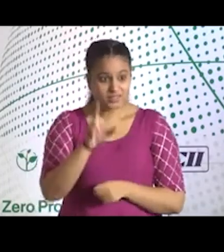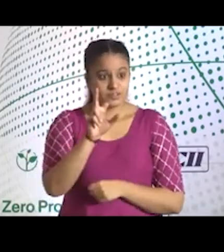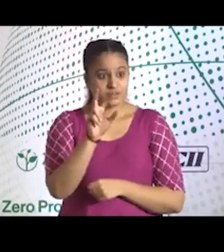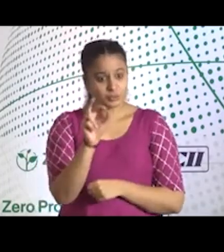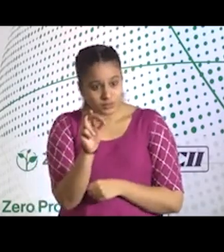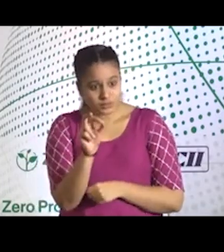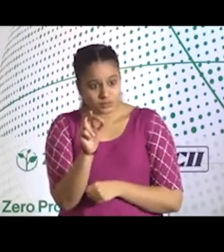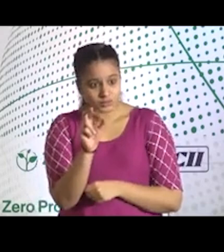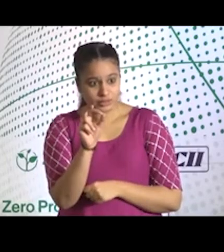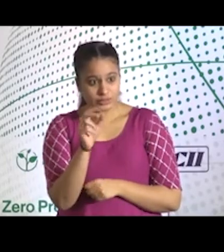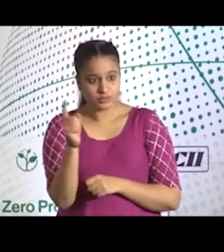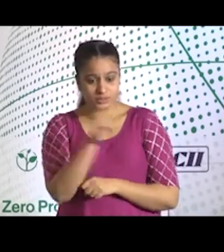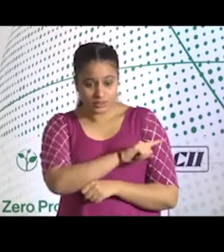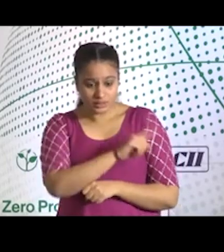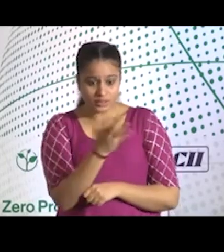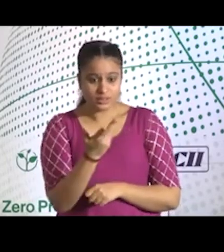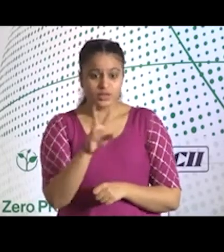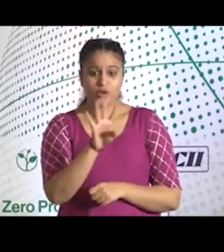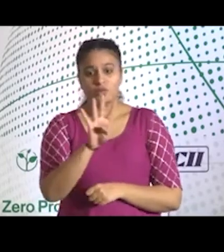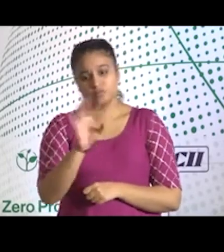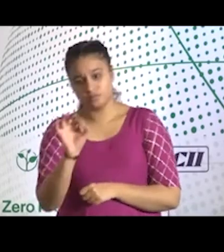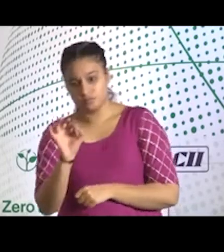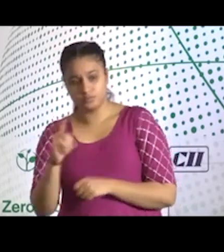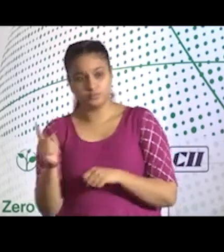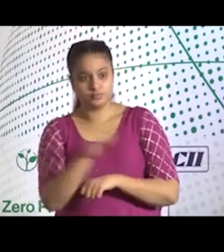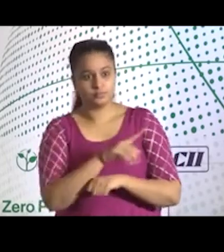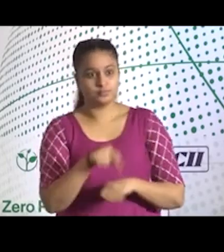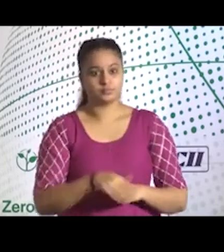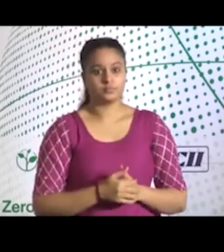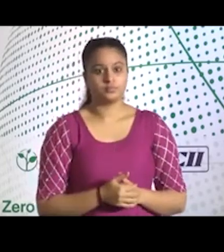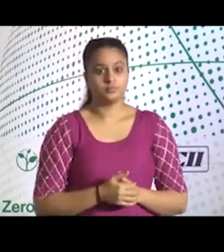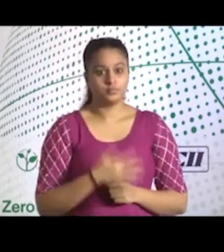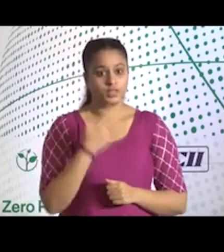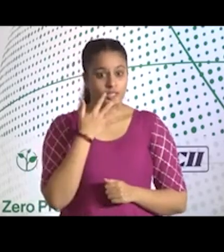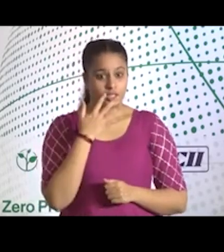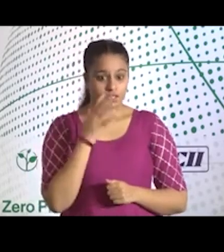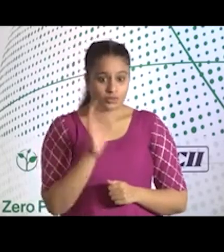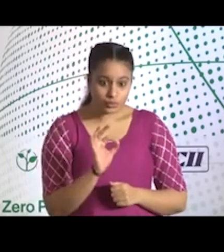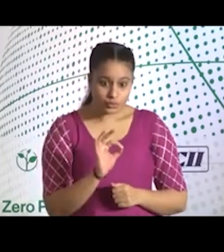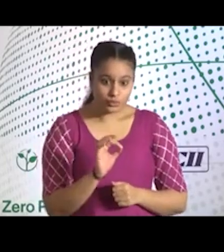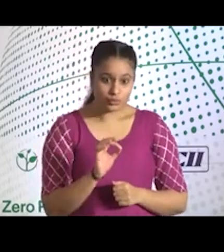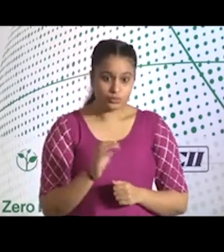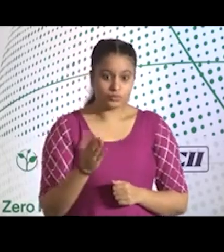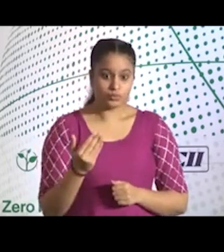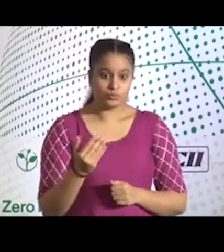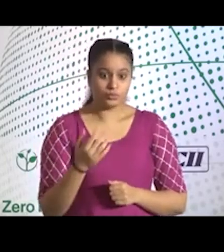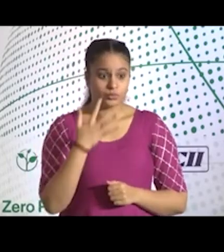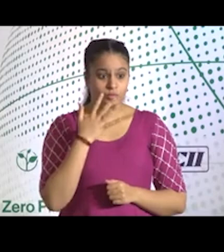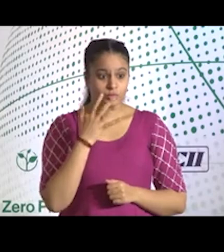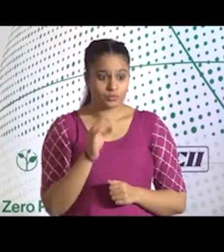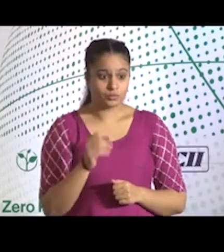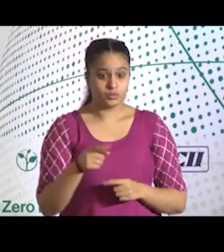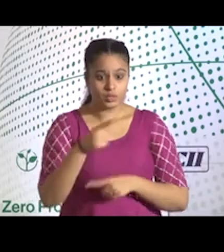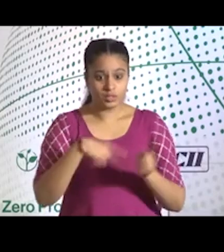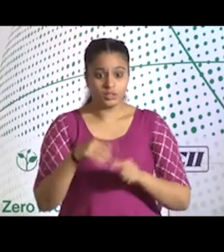Probably they were at 40. Right. So are they really practically I can't I can get things done